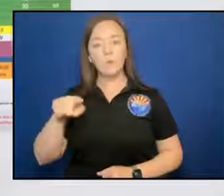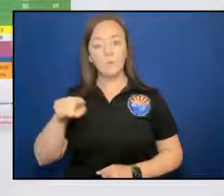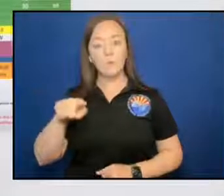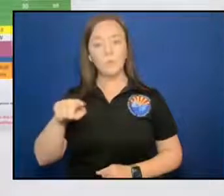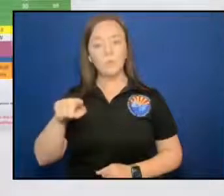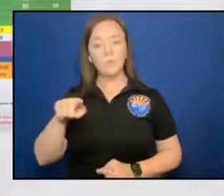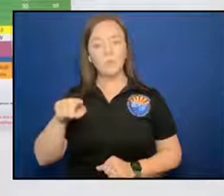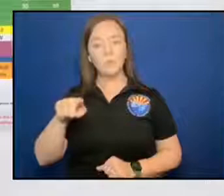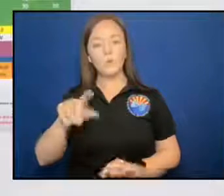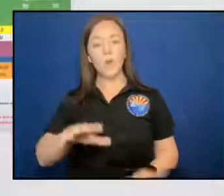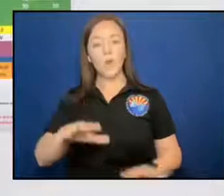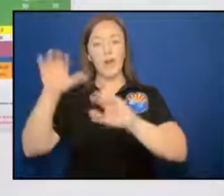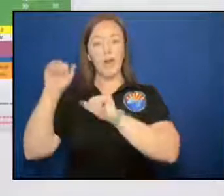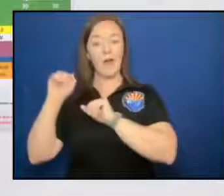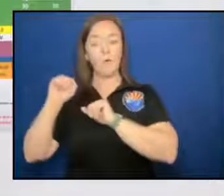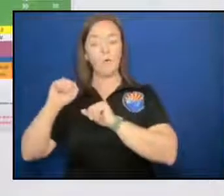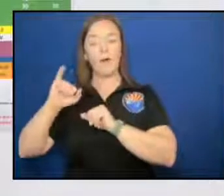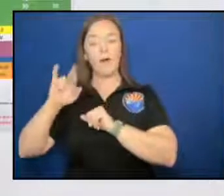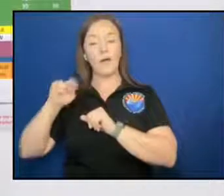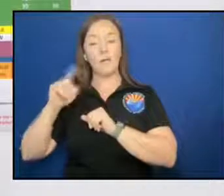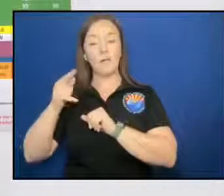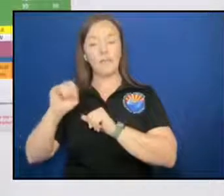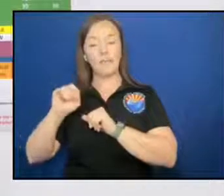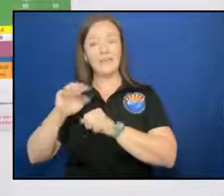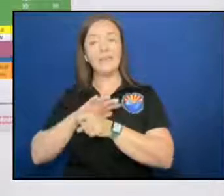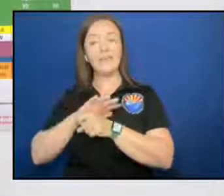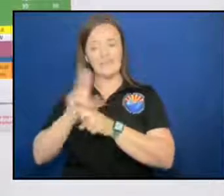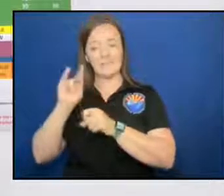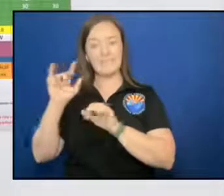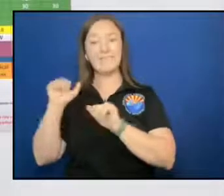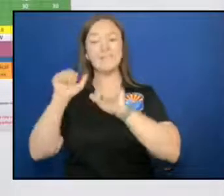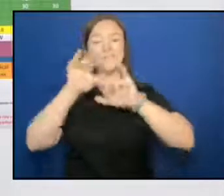SO WE ARE NOT SEEING THE FIRE SPREADING, AND I DON'T